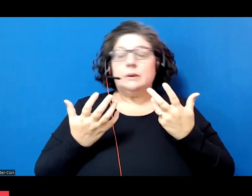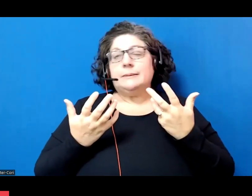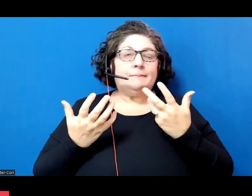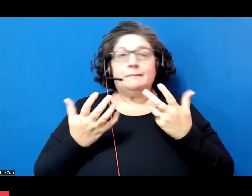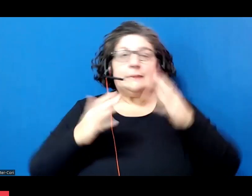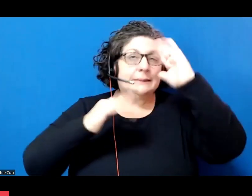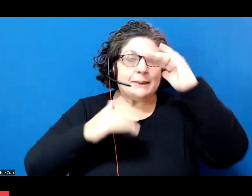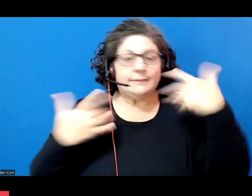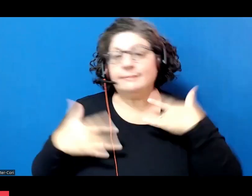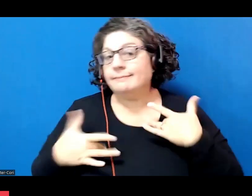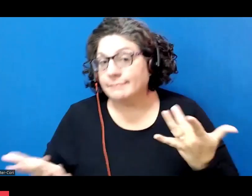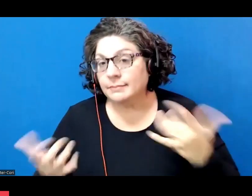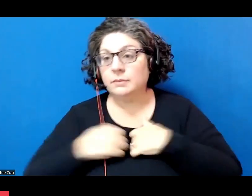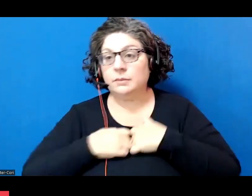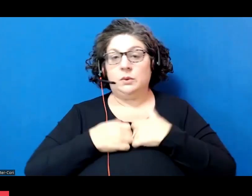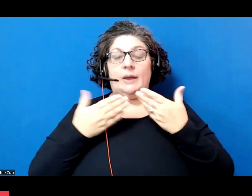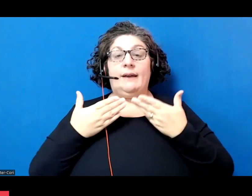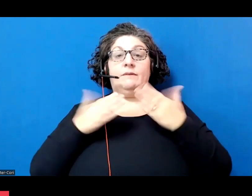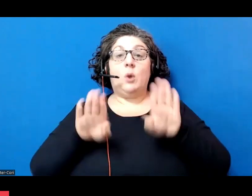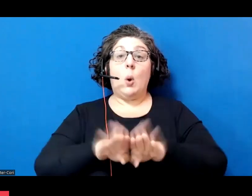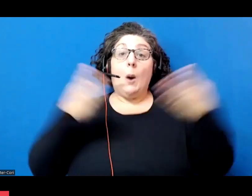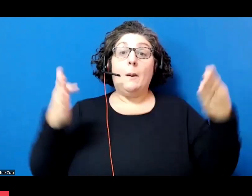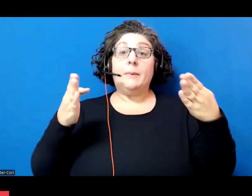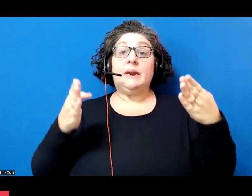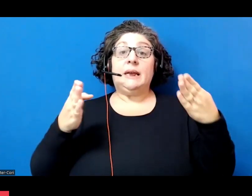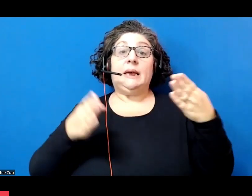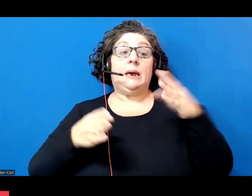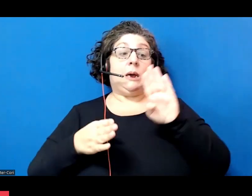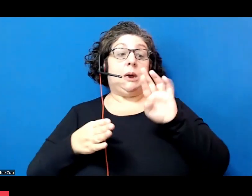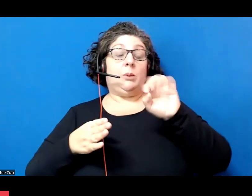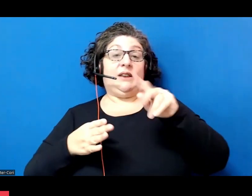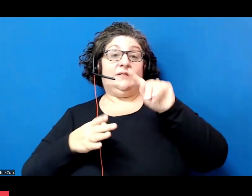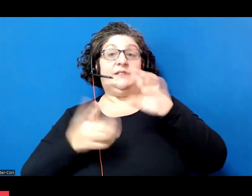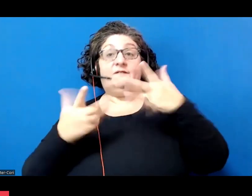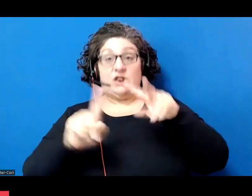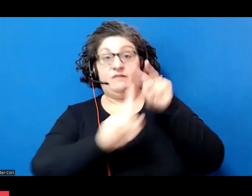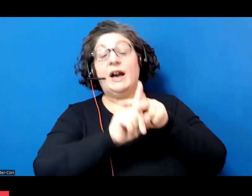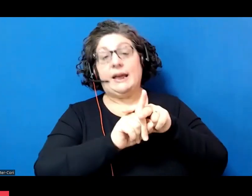Well, we have as I said the opening briefs have been filed. They are very much along the lines we talked about.